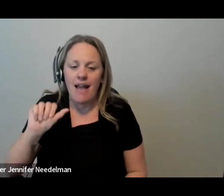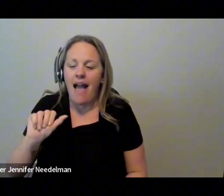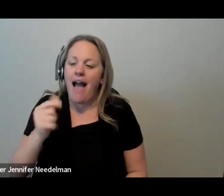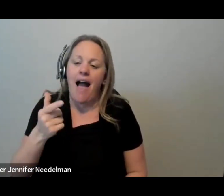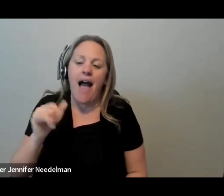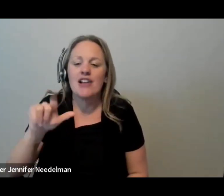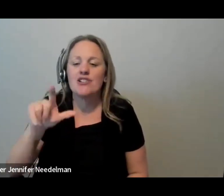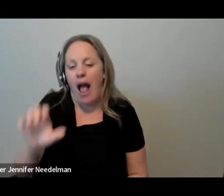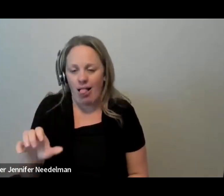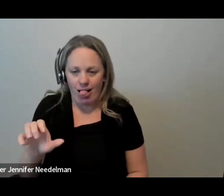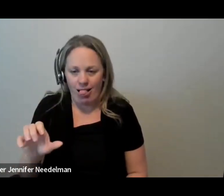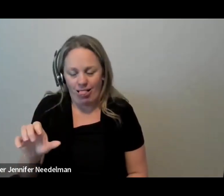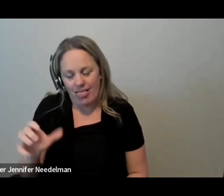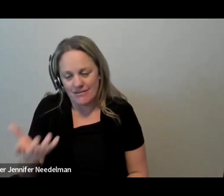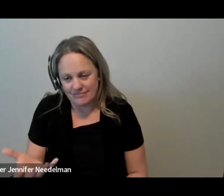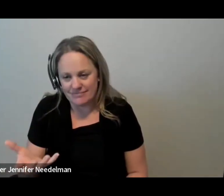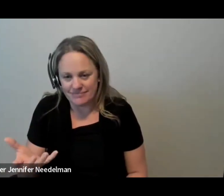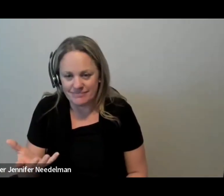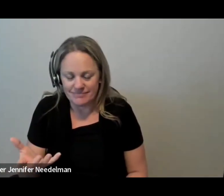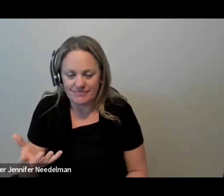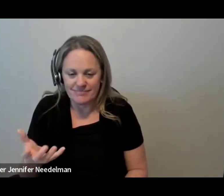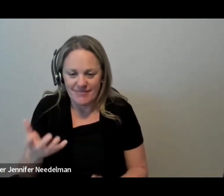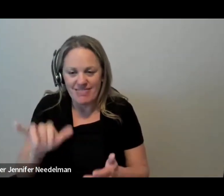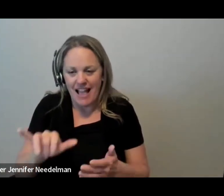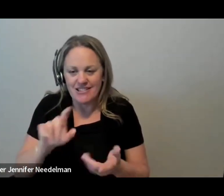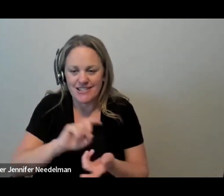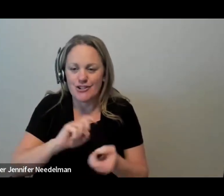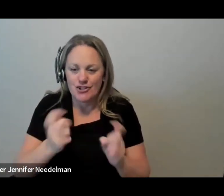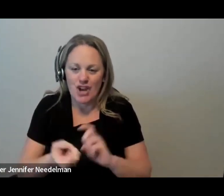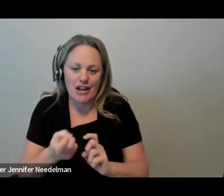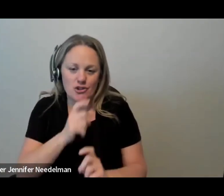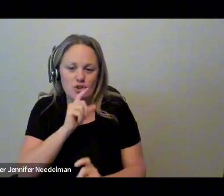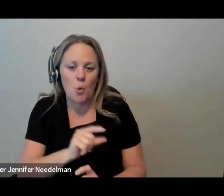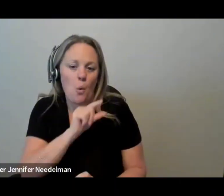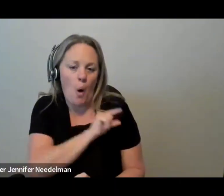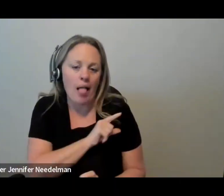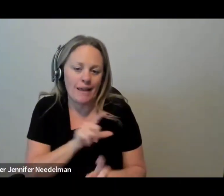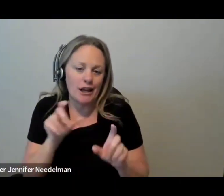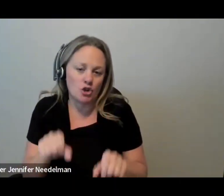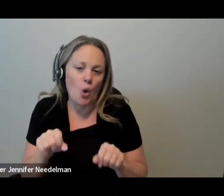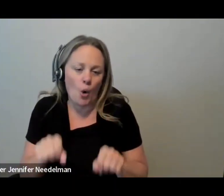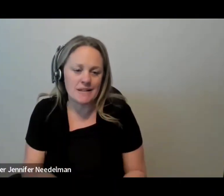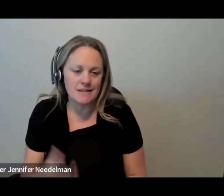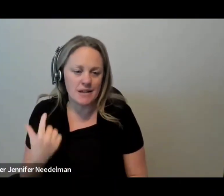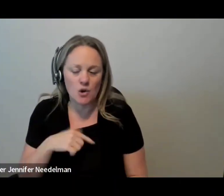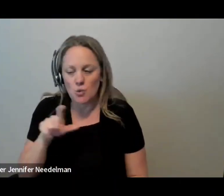all around the board. And accessibility feels that too. So we have to be discerning